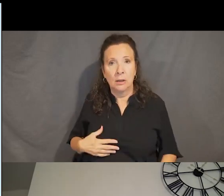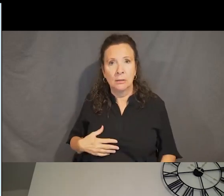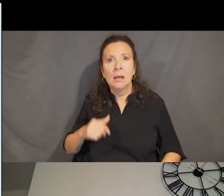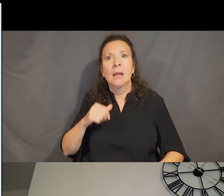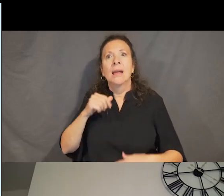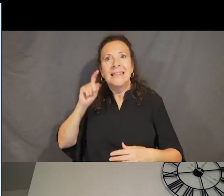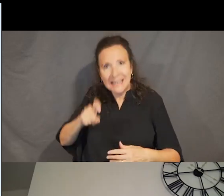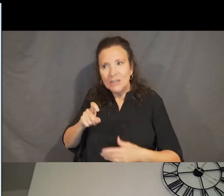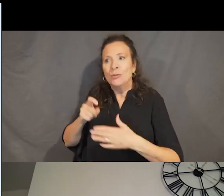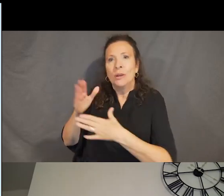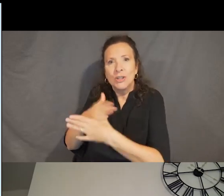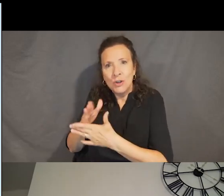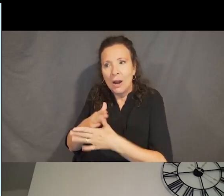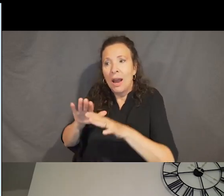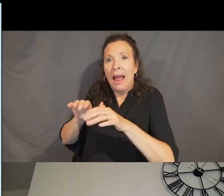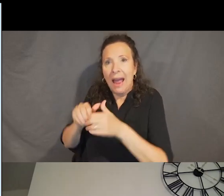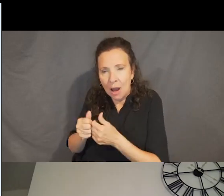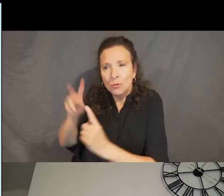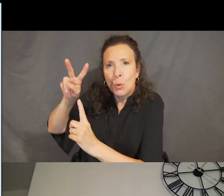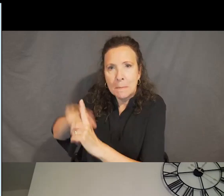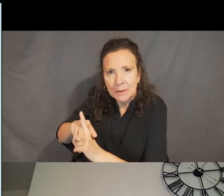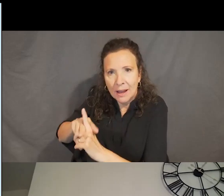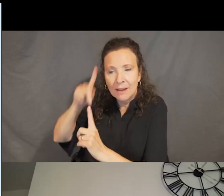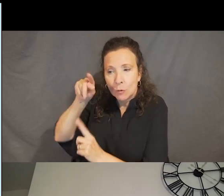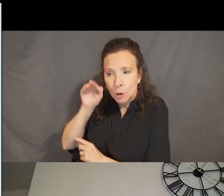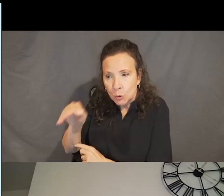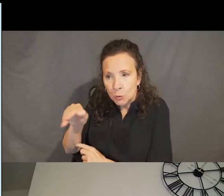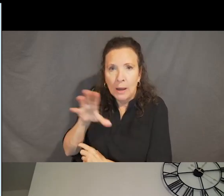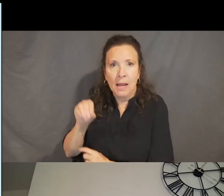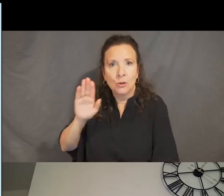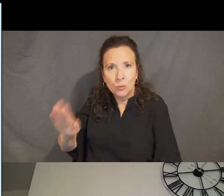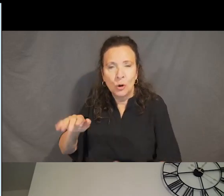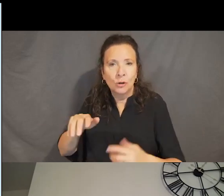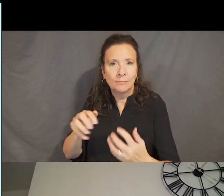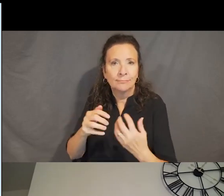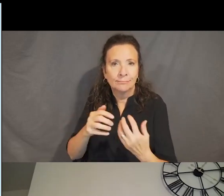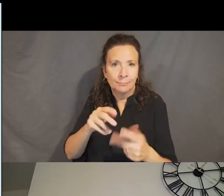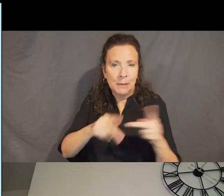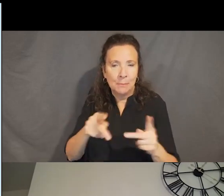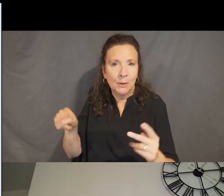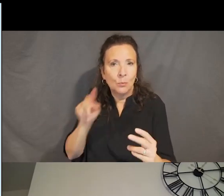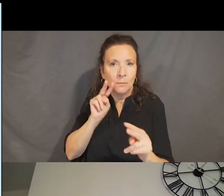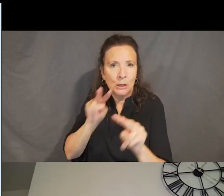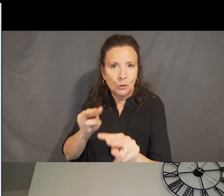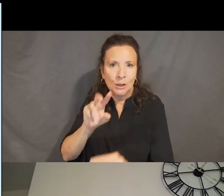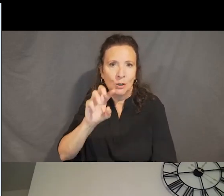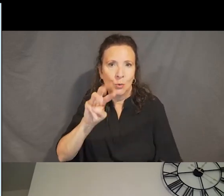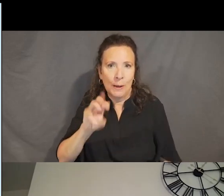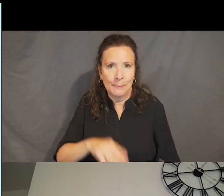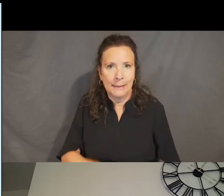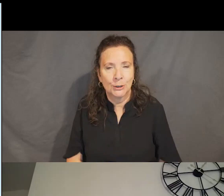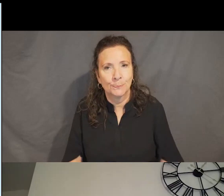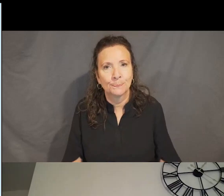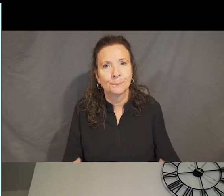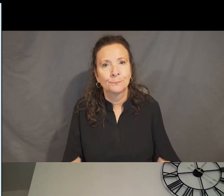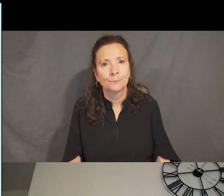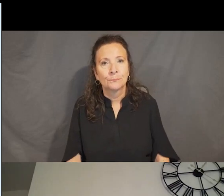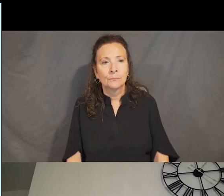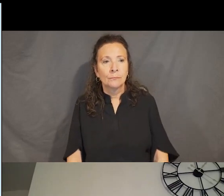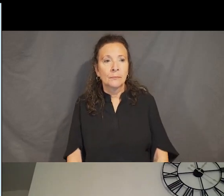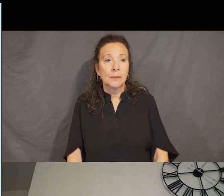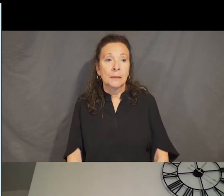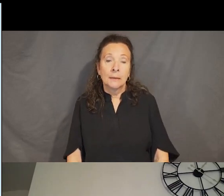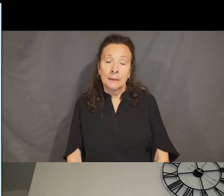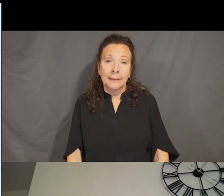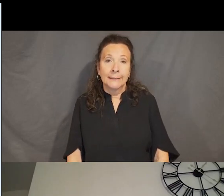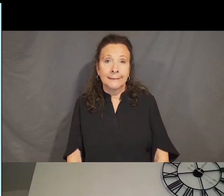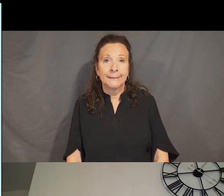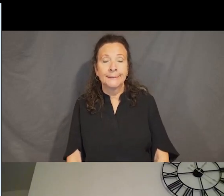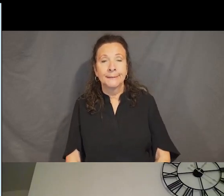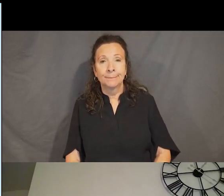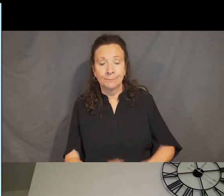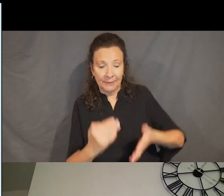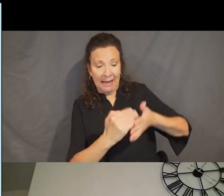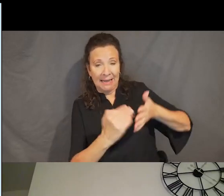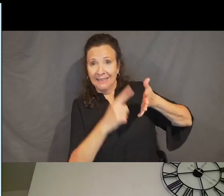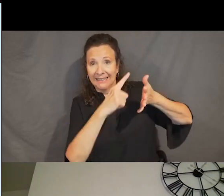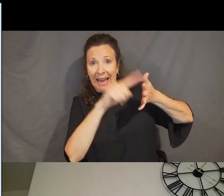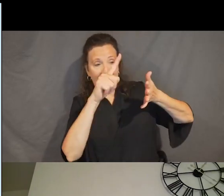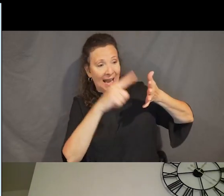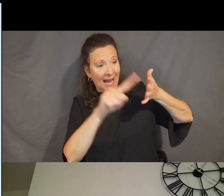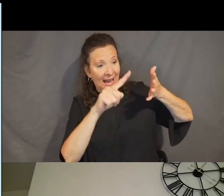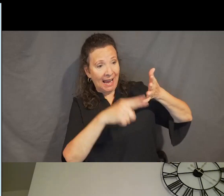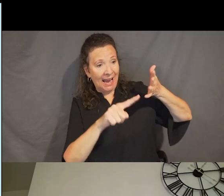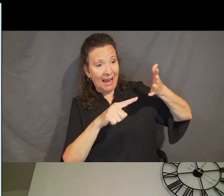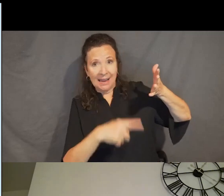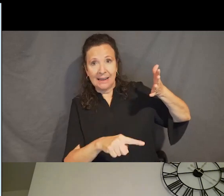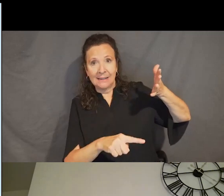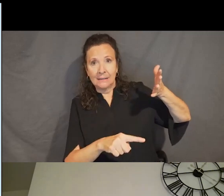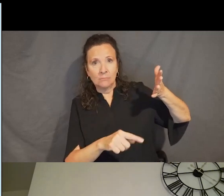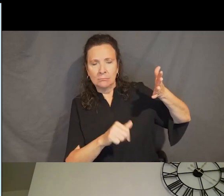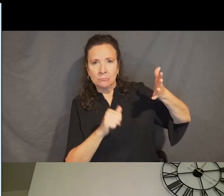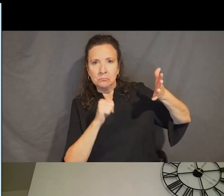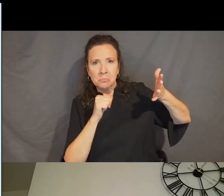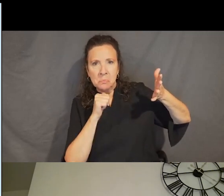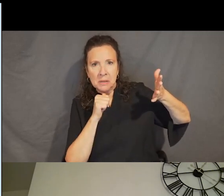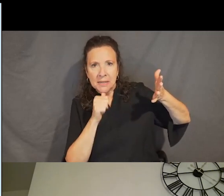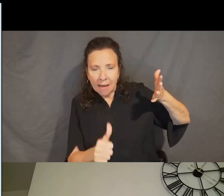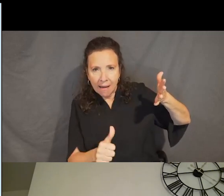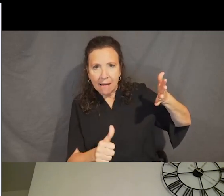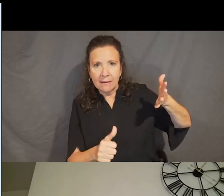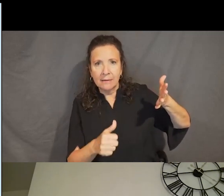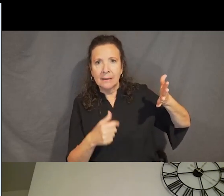but for your audience. And ultimately, a checklist won't tell you whether your project is accessible